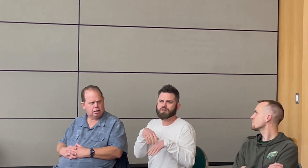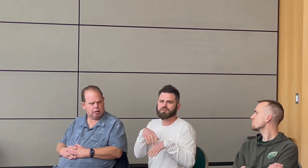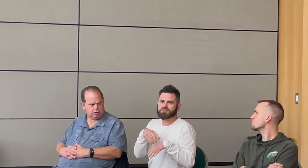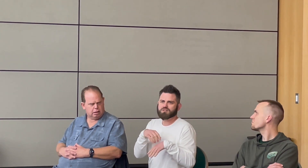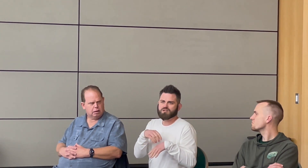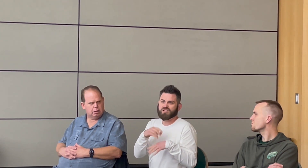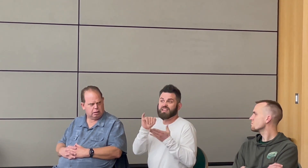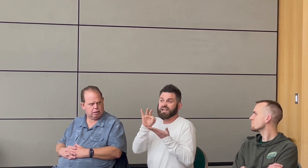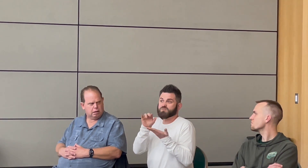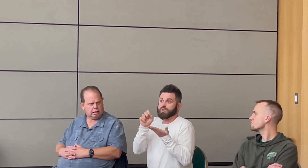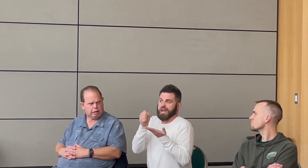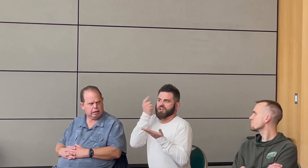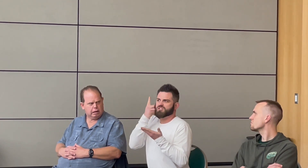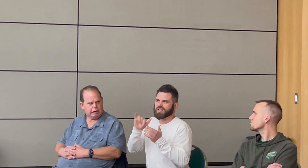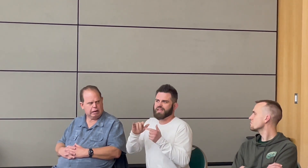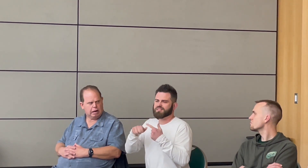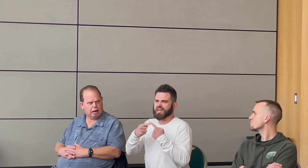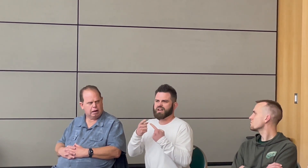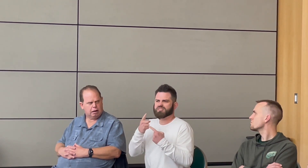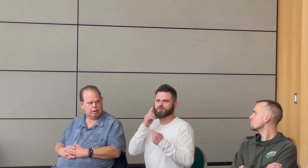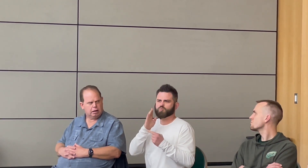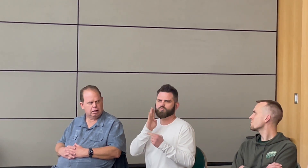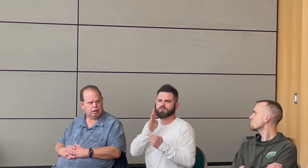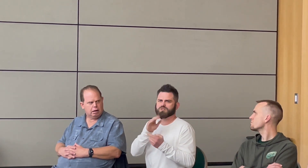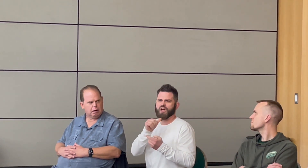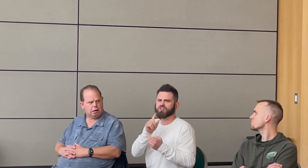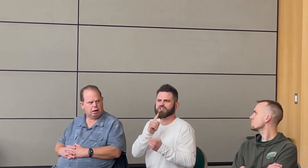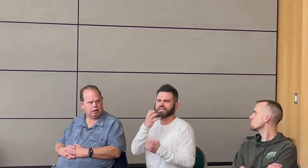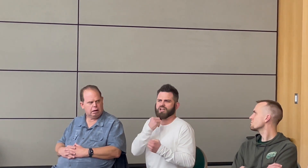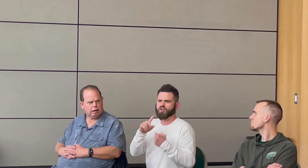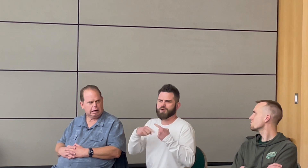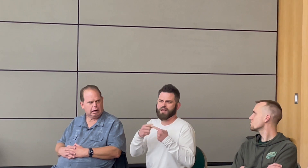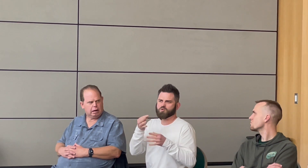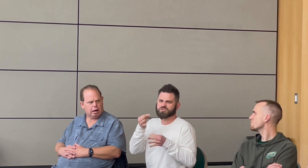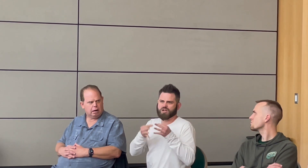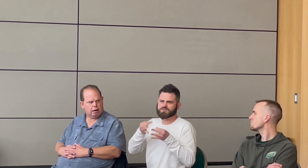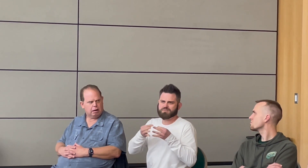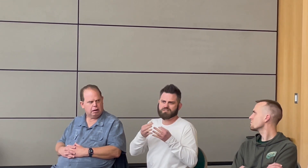that's what's important if we can understand that then I don't think that we would care so